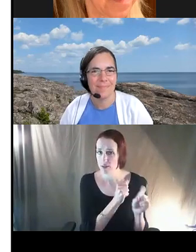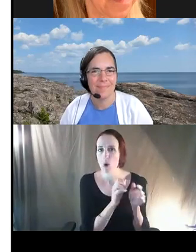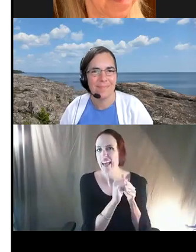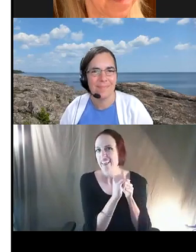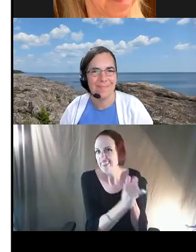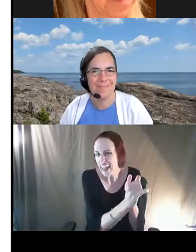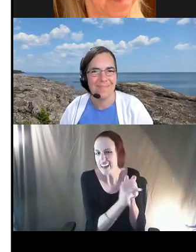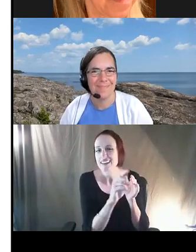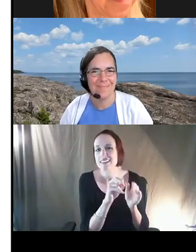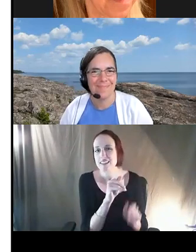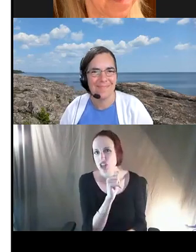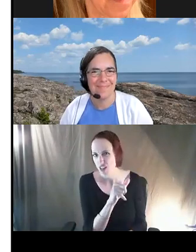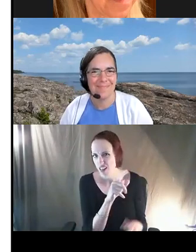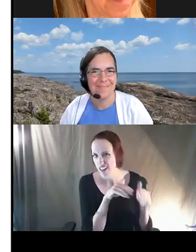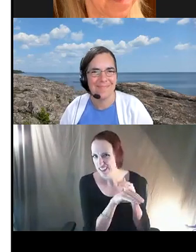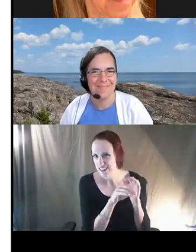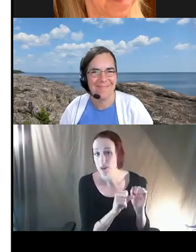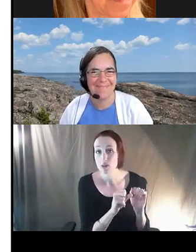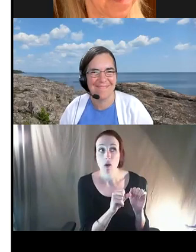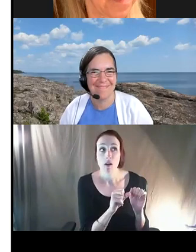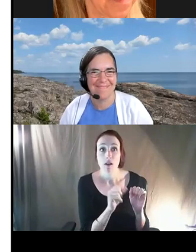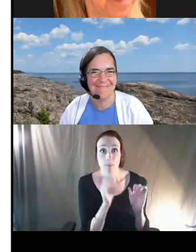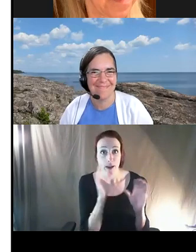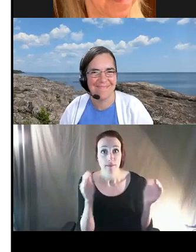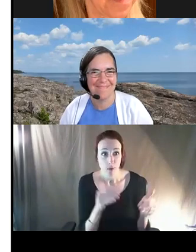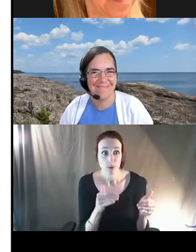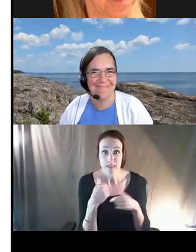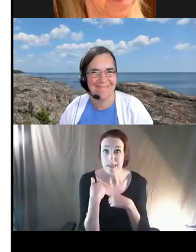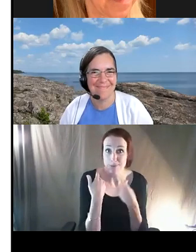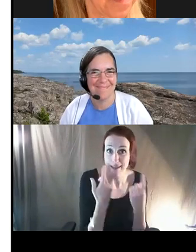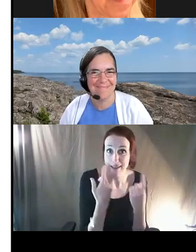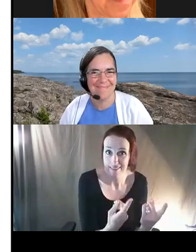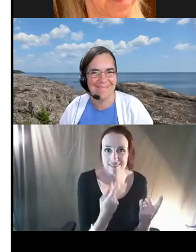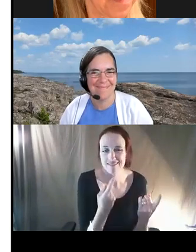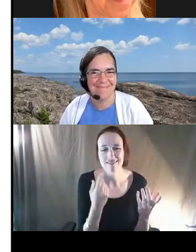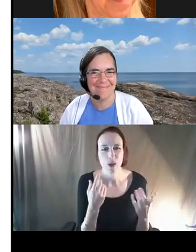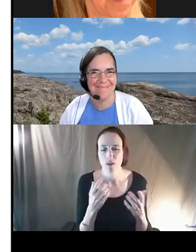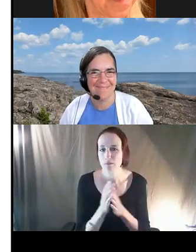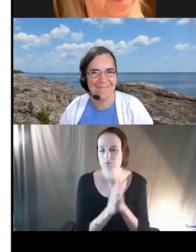Been doing this for a little a while and very, very passionate about it.